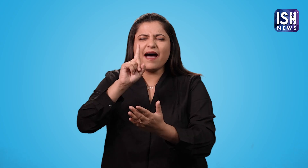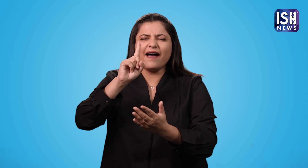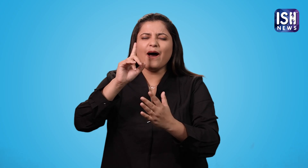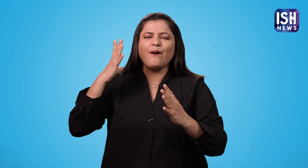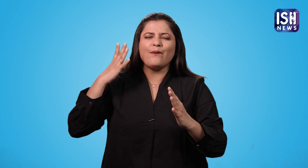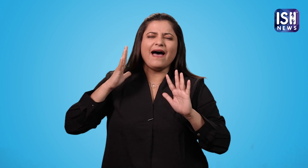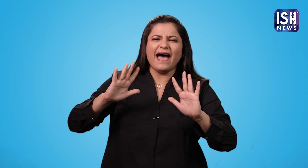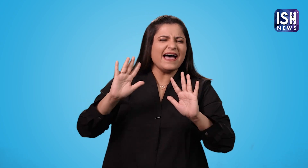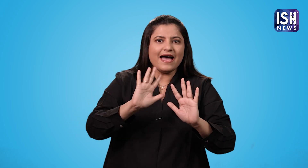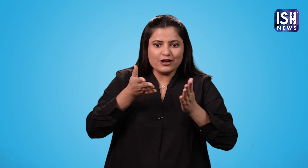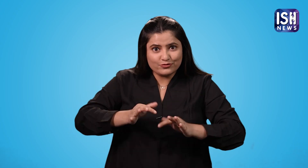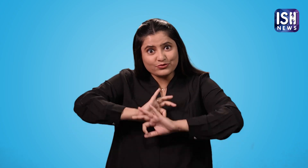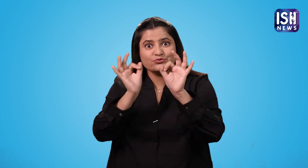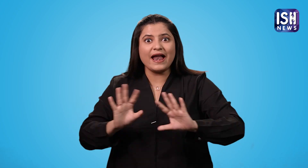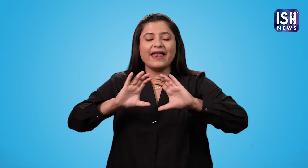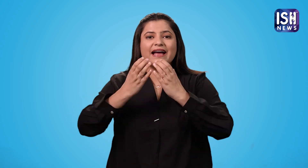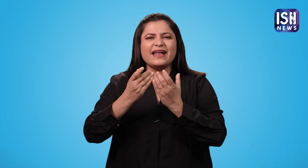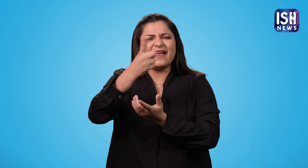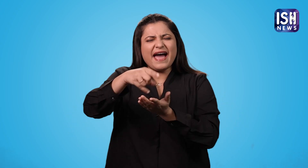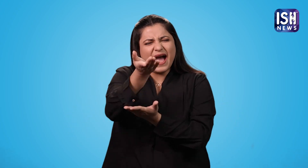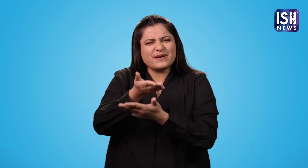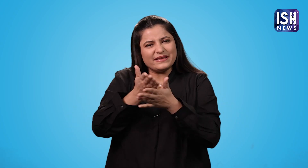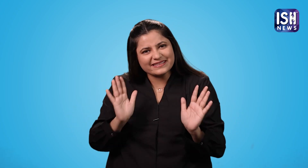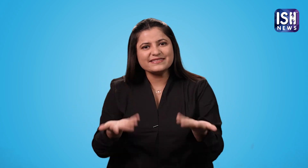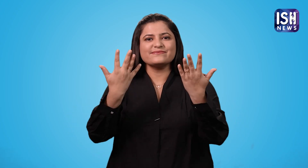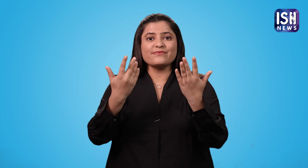then what are you waiting for? Start applying right away!